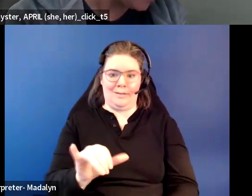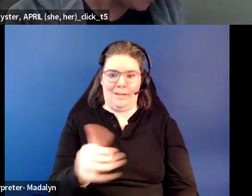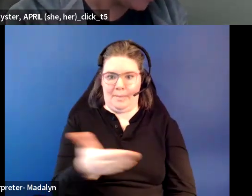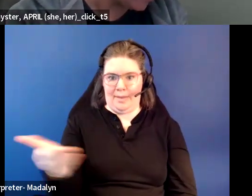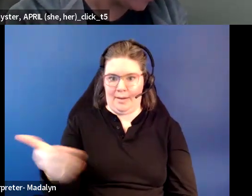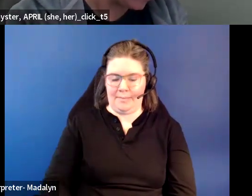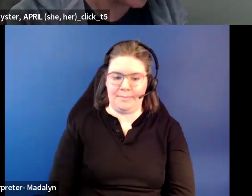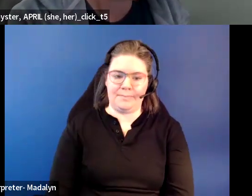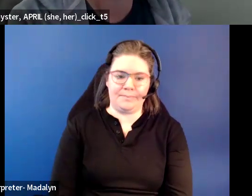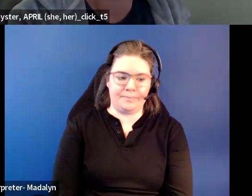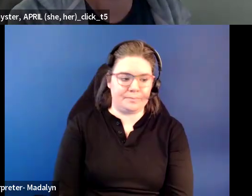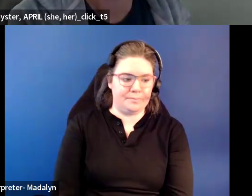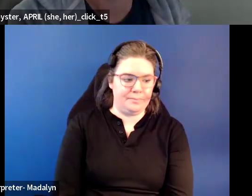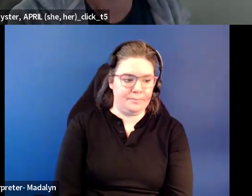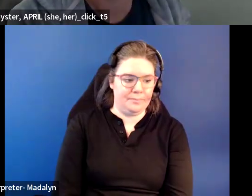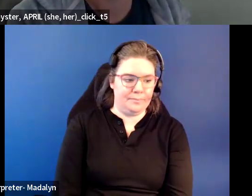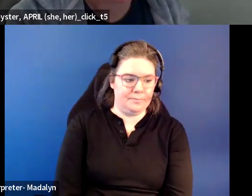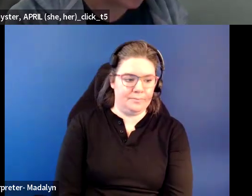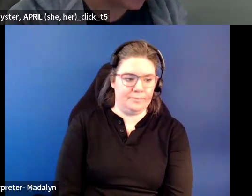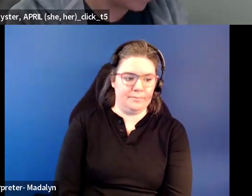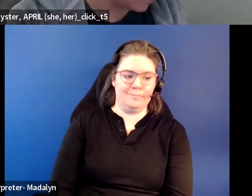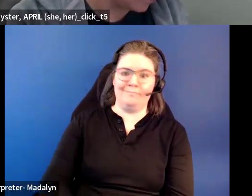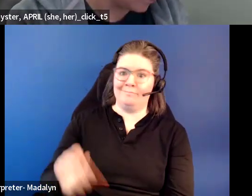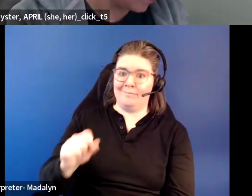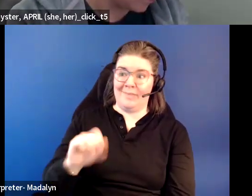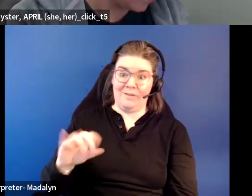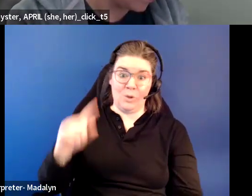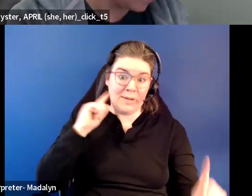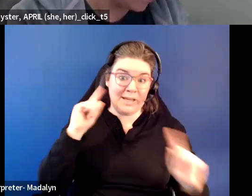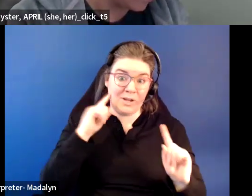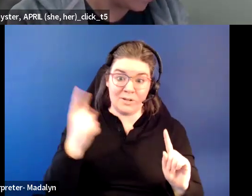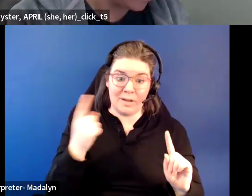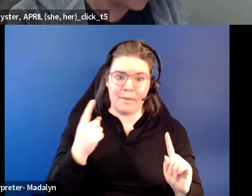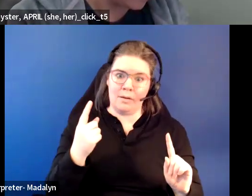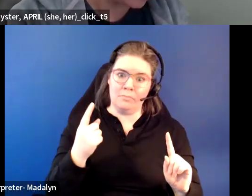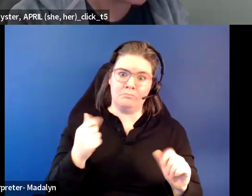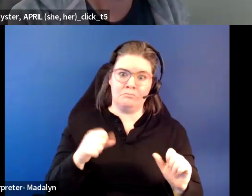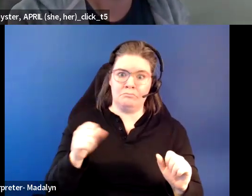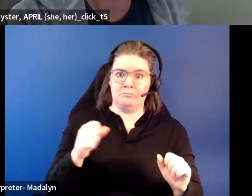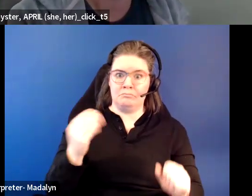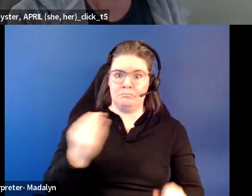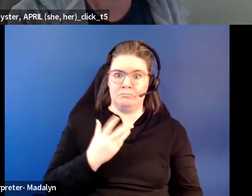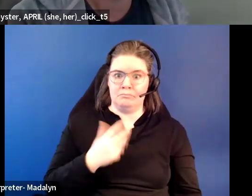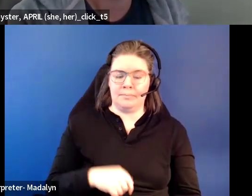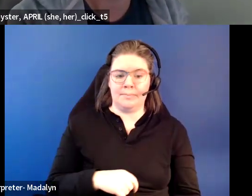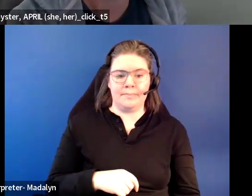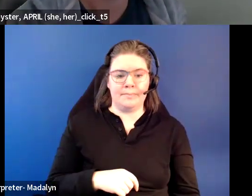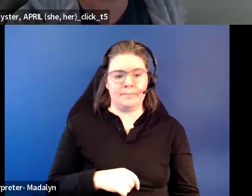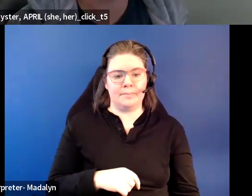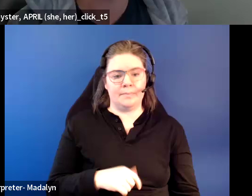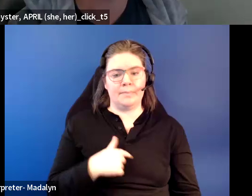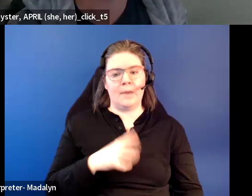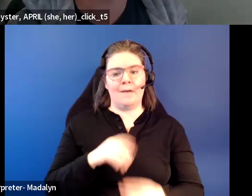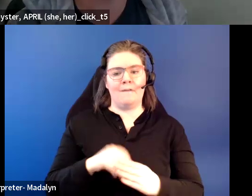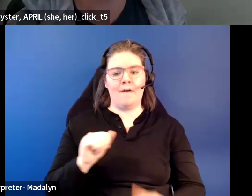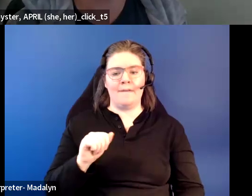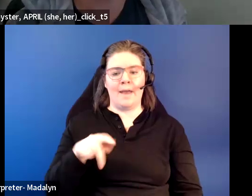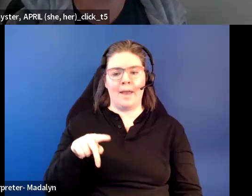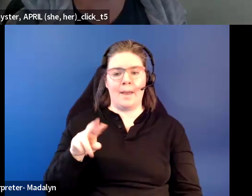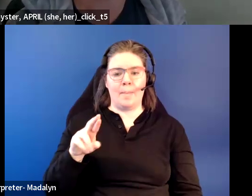Carolyn Grawi: right right? Sure. I mean, if you happen to hear something we'd love to hear that back. I mean, I know that I was on a an April call a few months ago, and